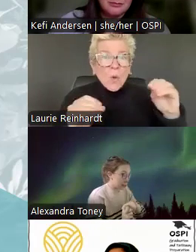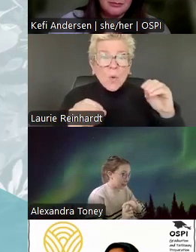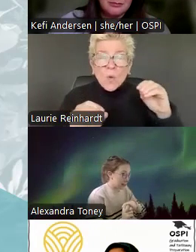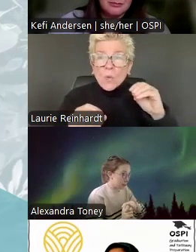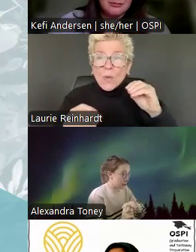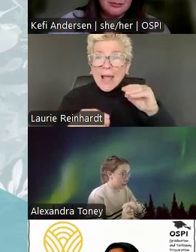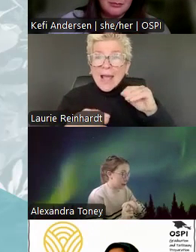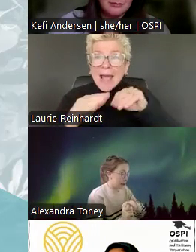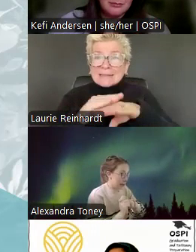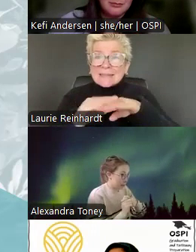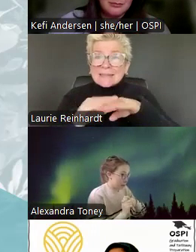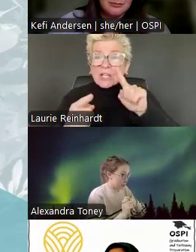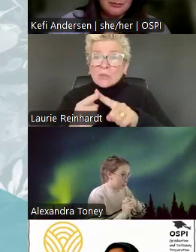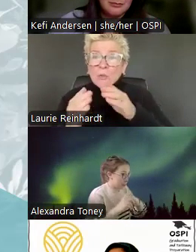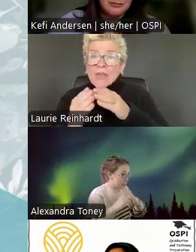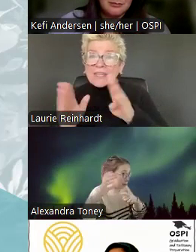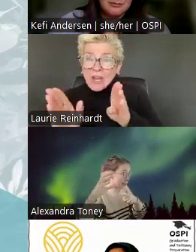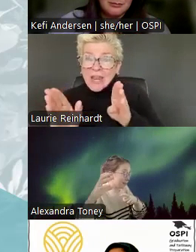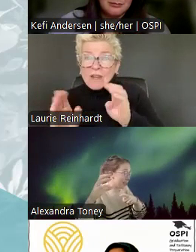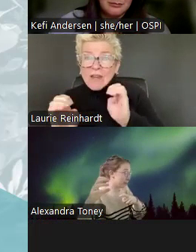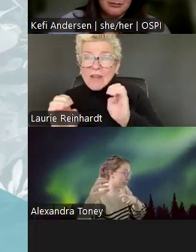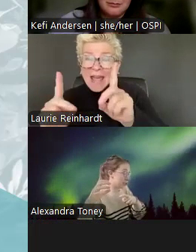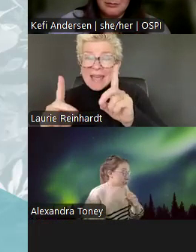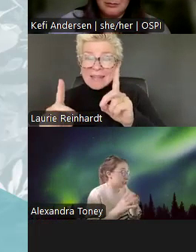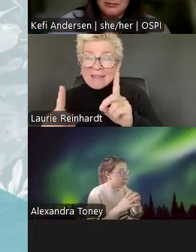present level of academic performance and grade level expectations is going